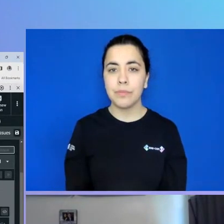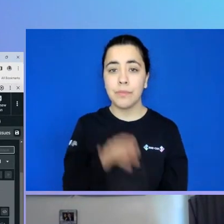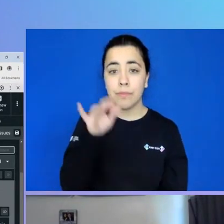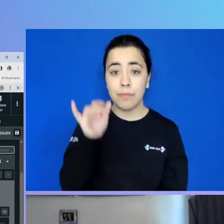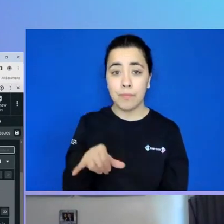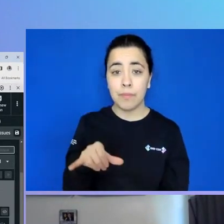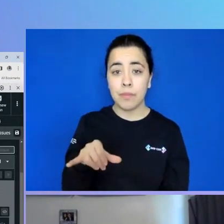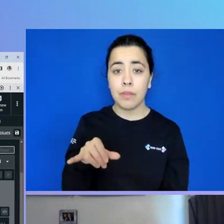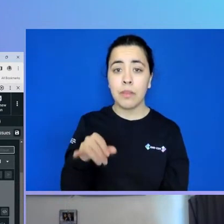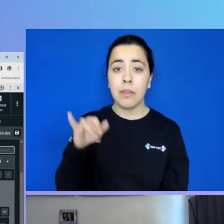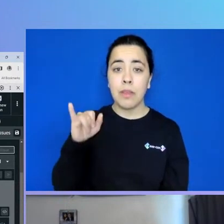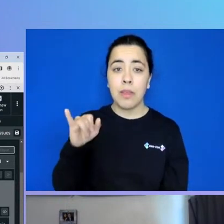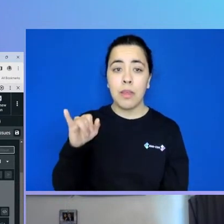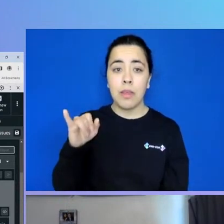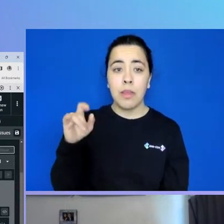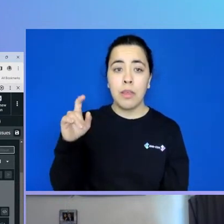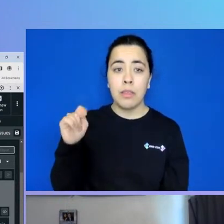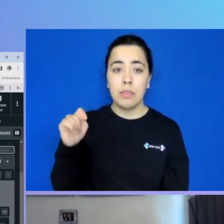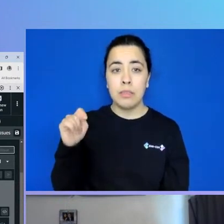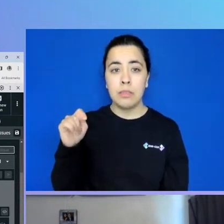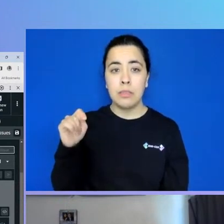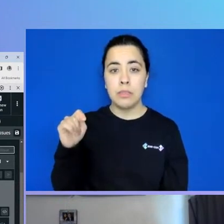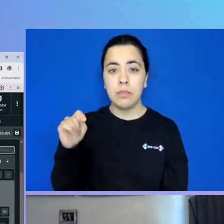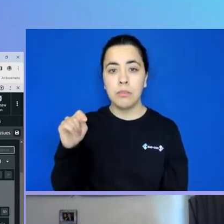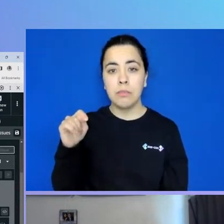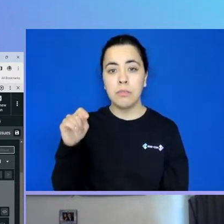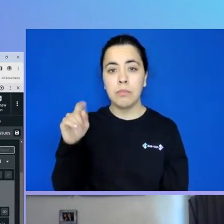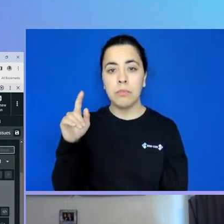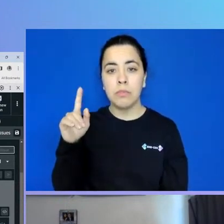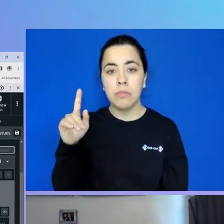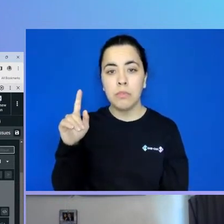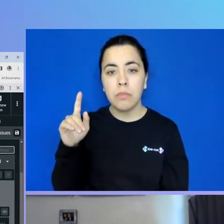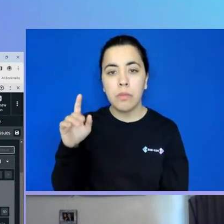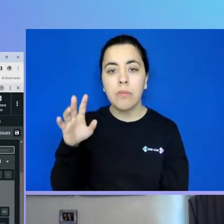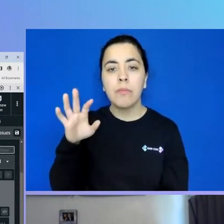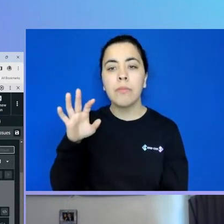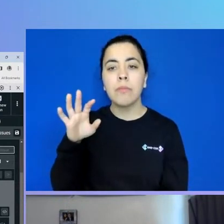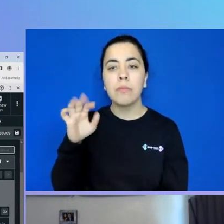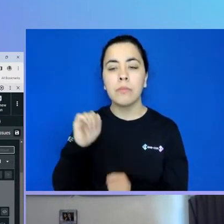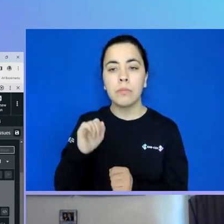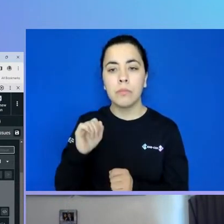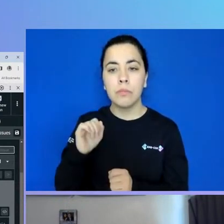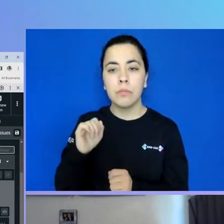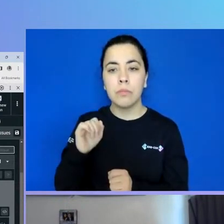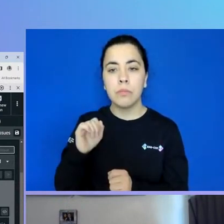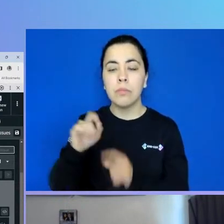conversation. So AKS DevTools extension, the Pro version has a feature called Intelligent Guided Tests. Um, on my screen,